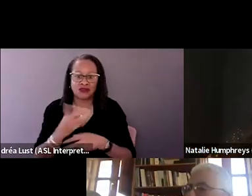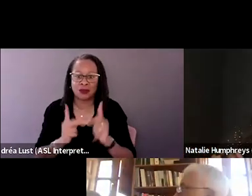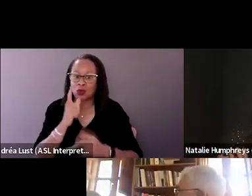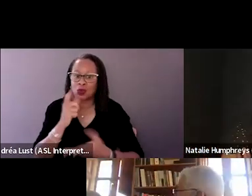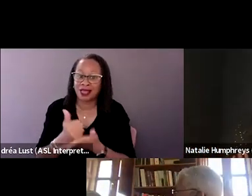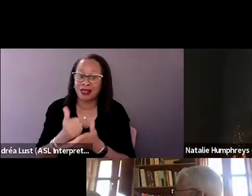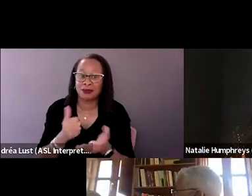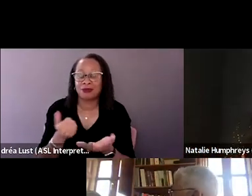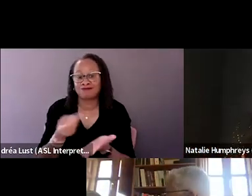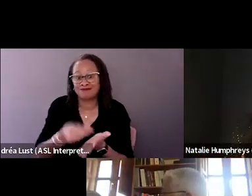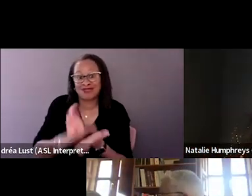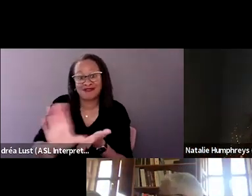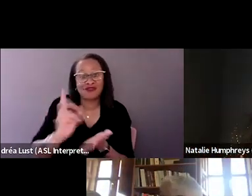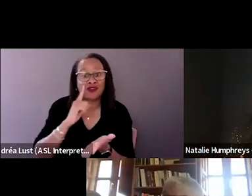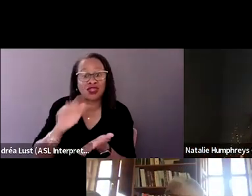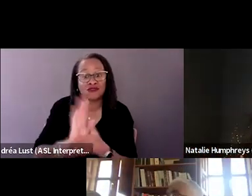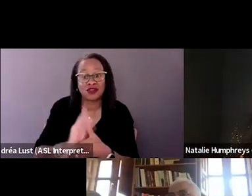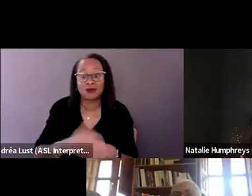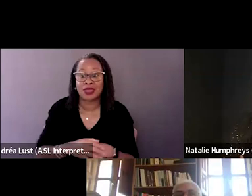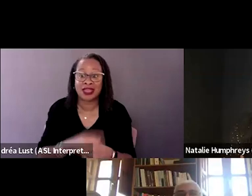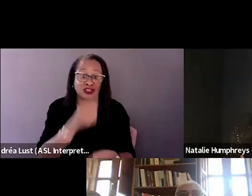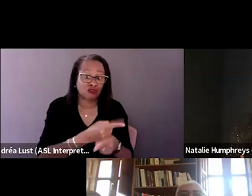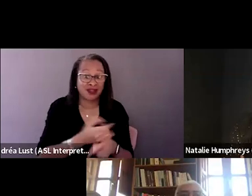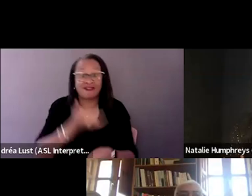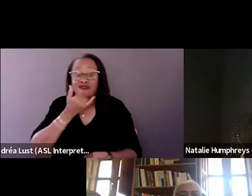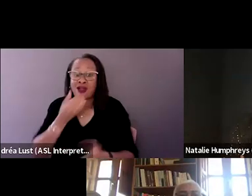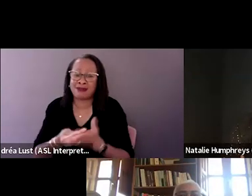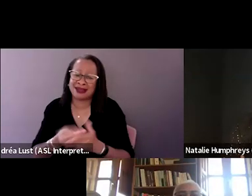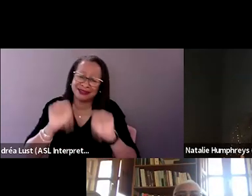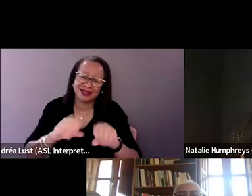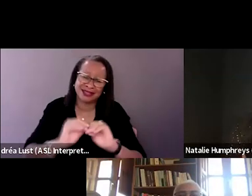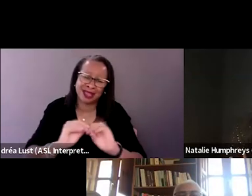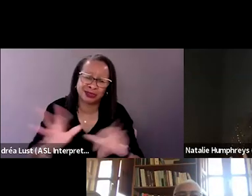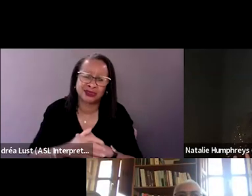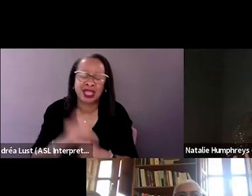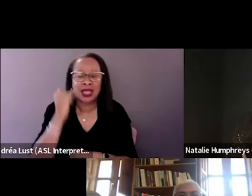Is there right and wrong money? Yes, for sure, for sure. I mean, you know, if you're telling them to Alex's point,